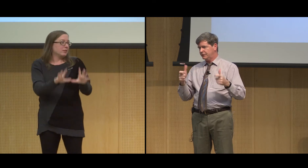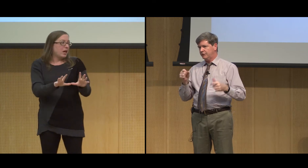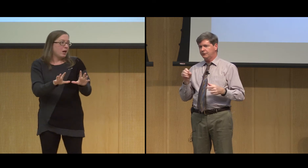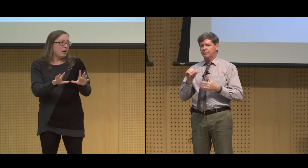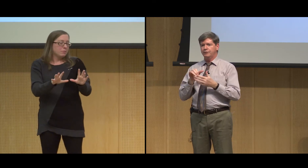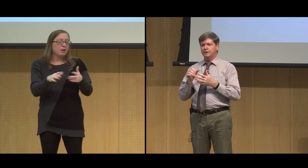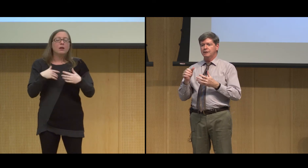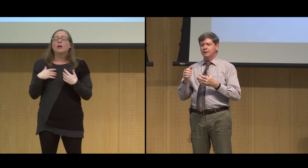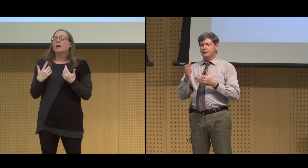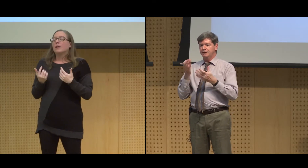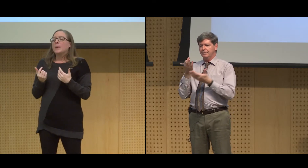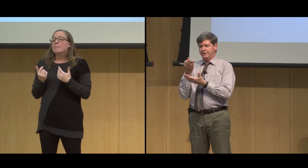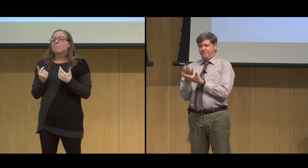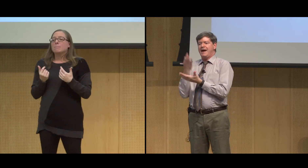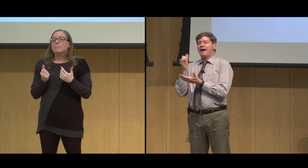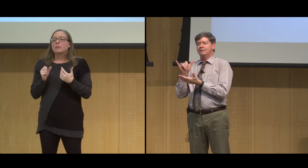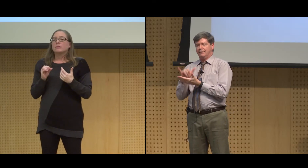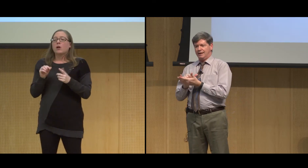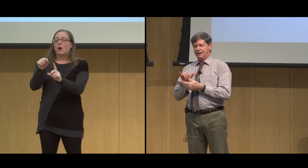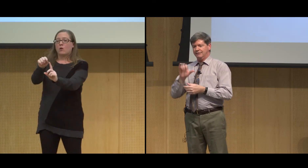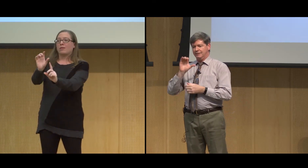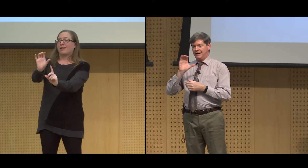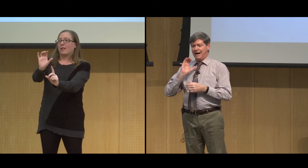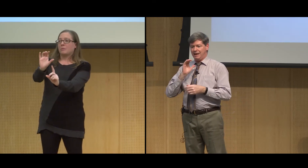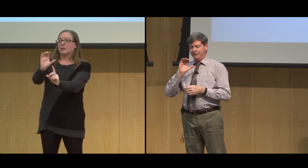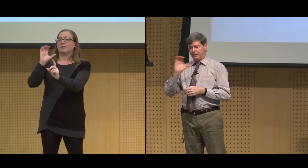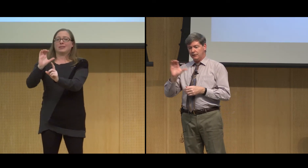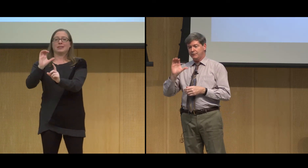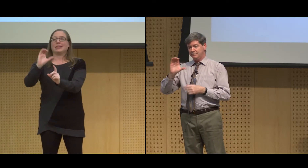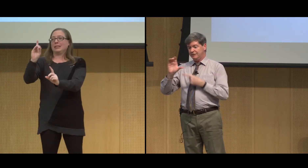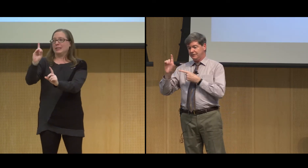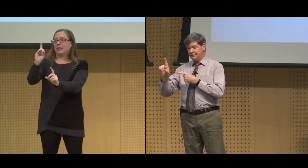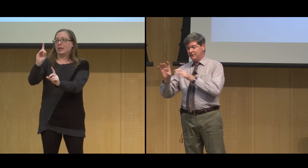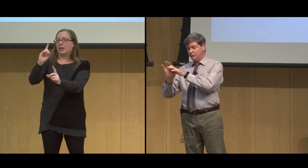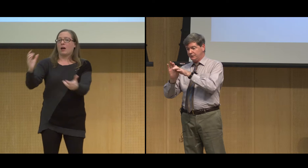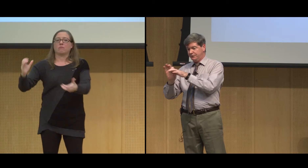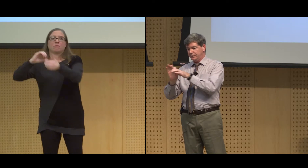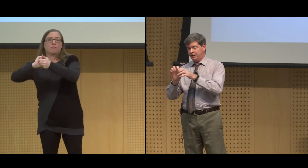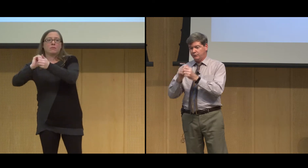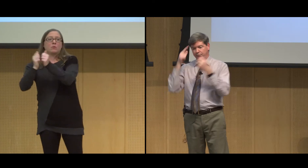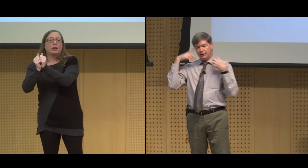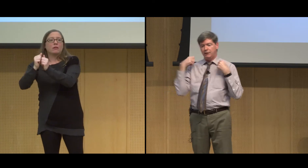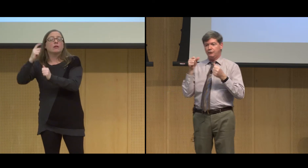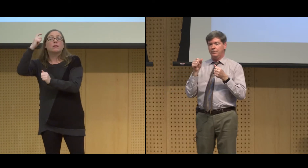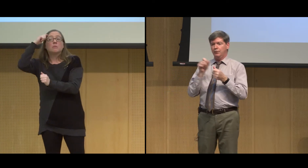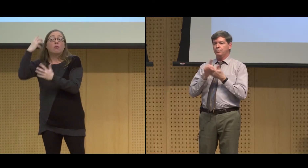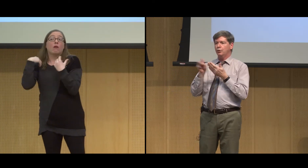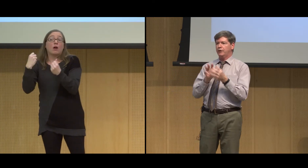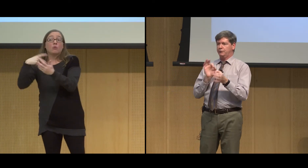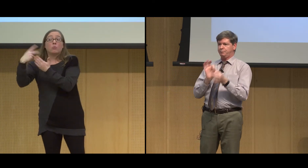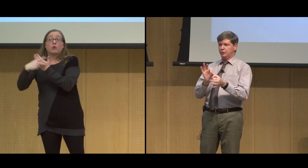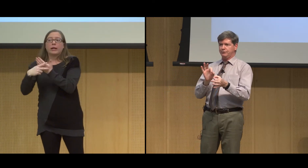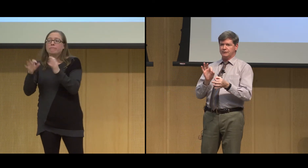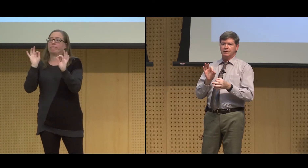So the fact that the Columbus CCD was affiliated with a mental health program was perfect.